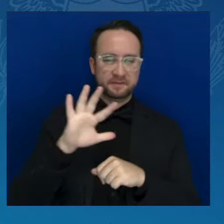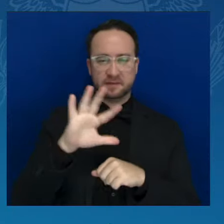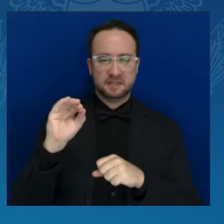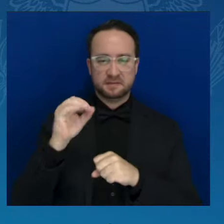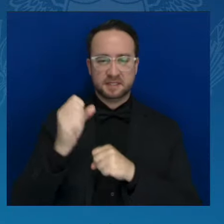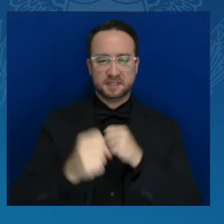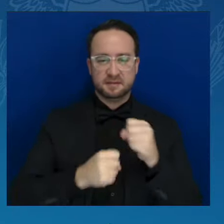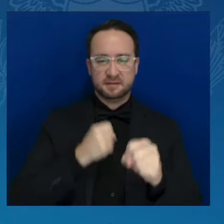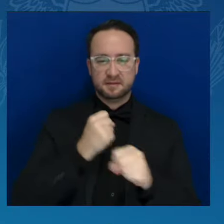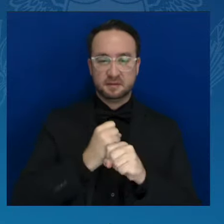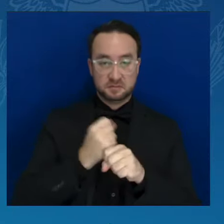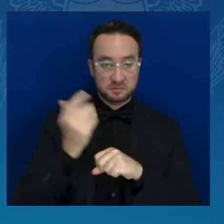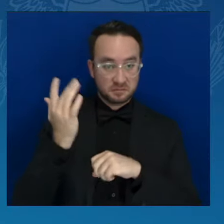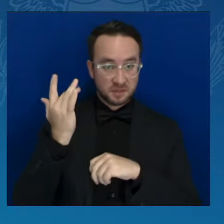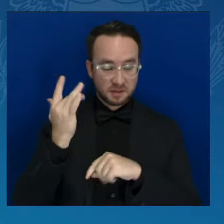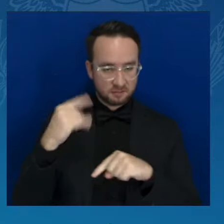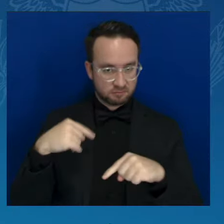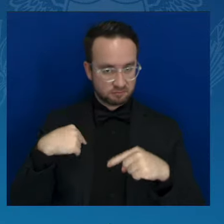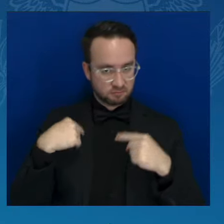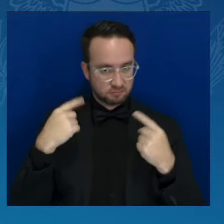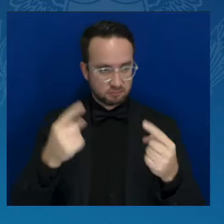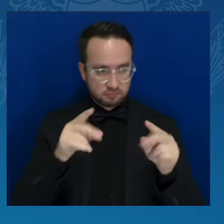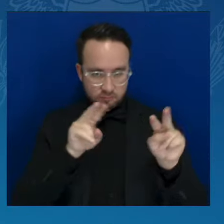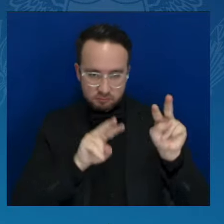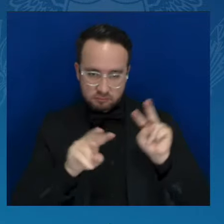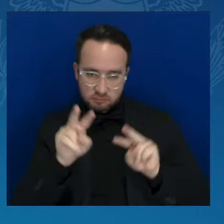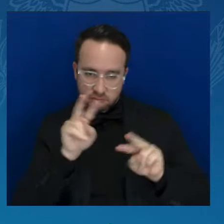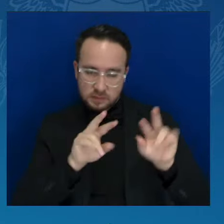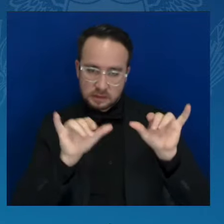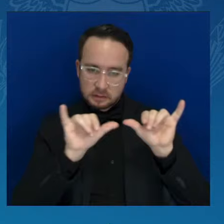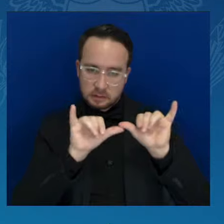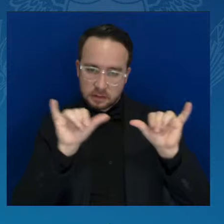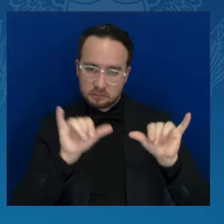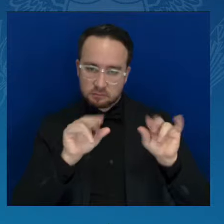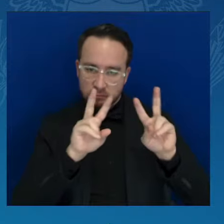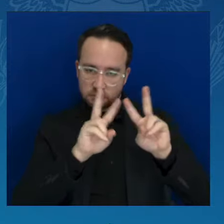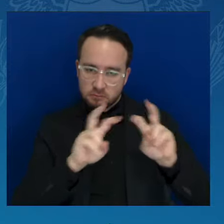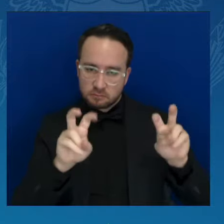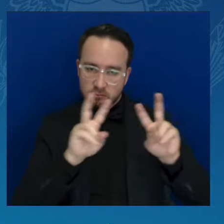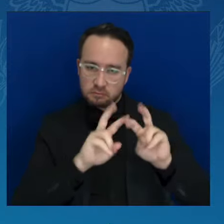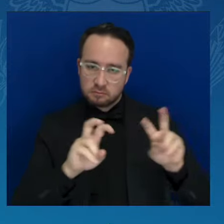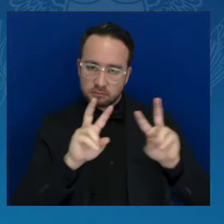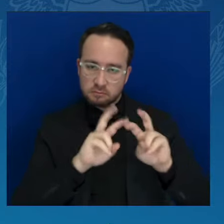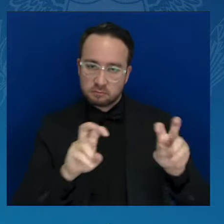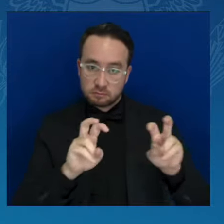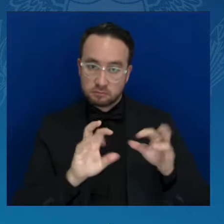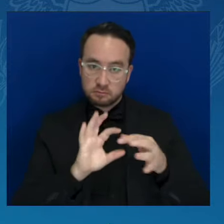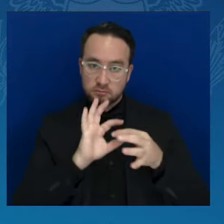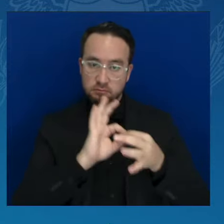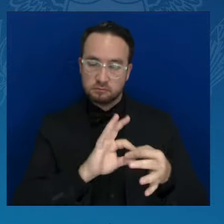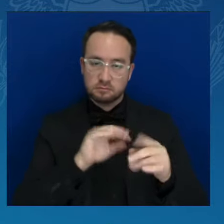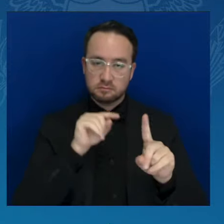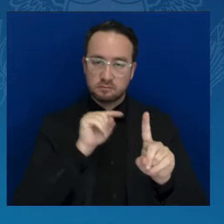Our mission will help lay the foundation for long term exploration and scientific discovery